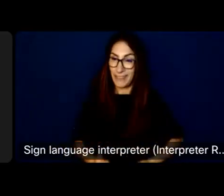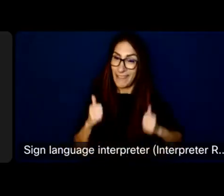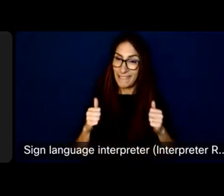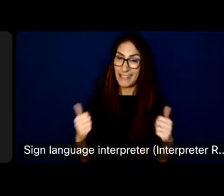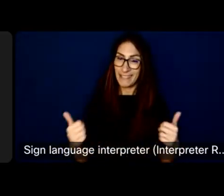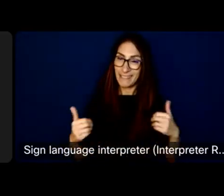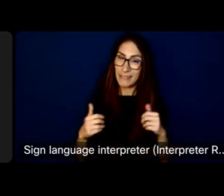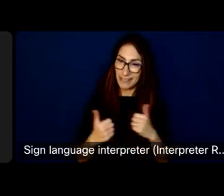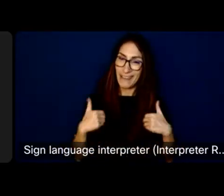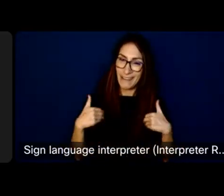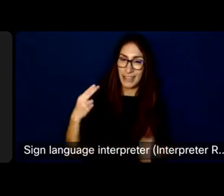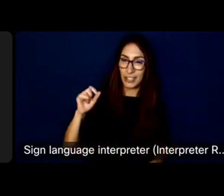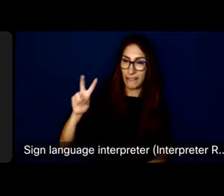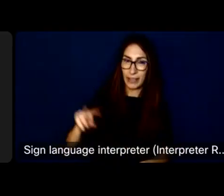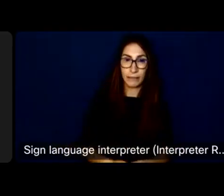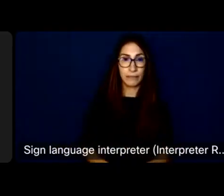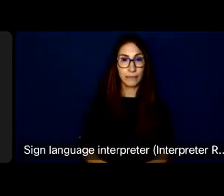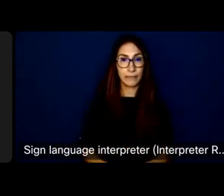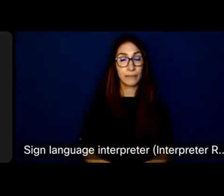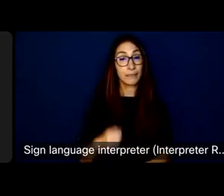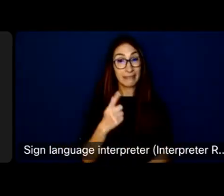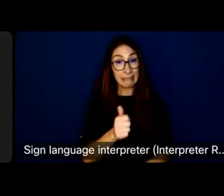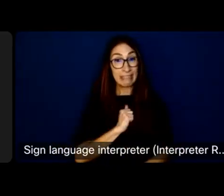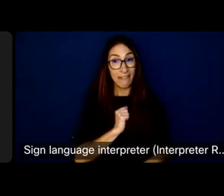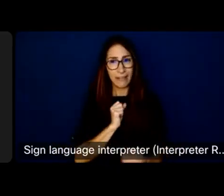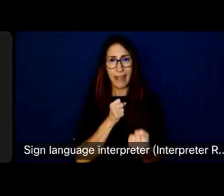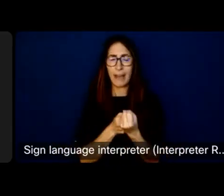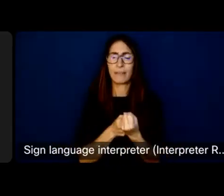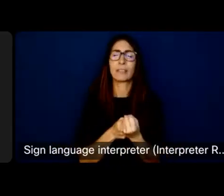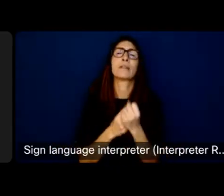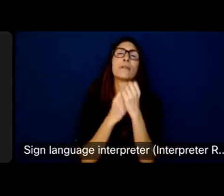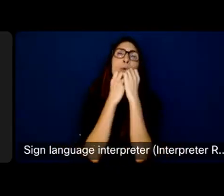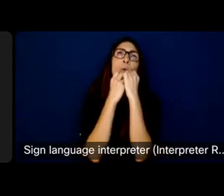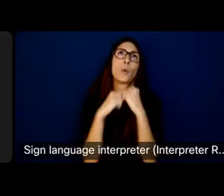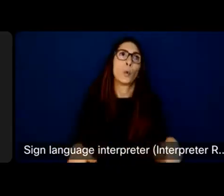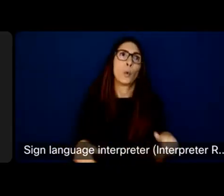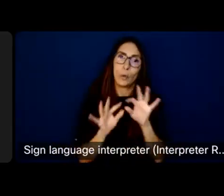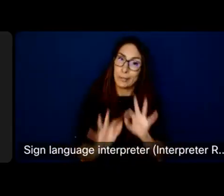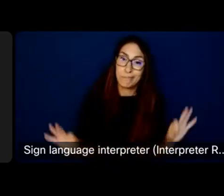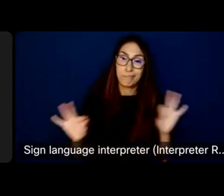critical. I am my own best advocate. However, I need people